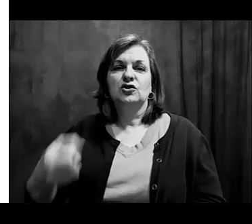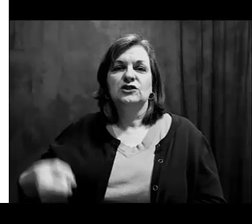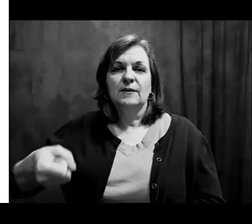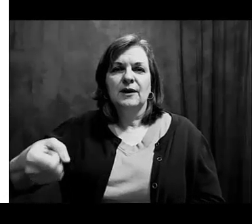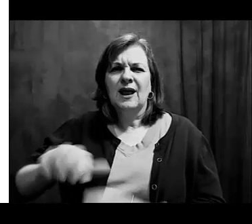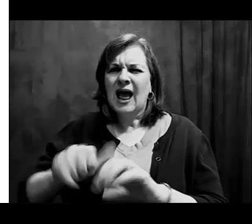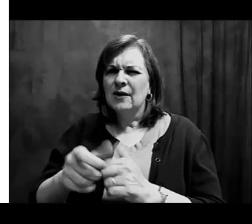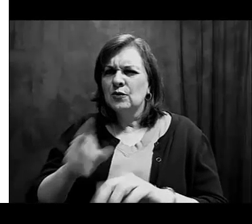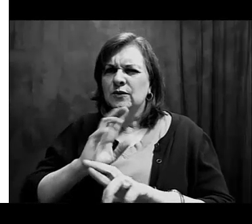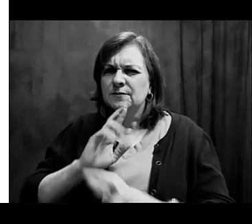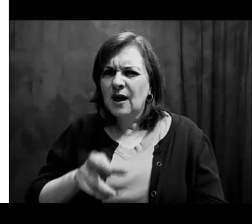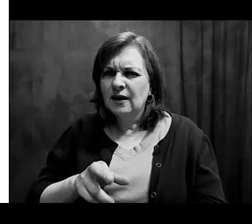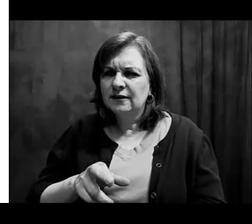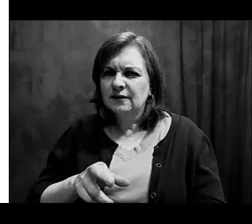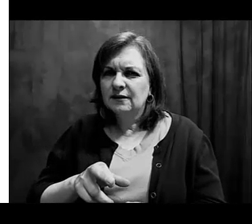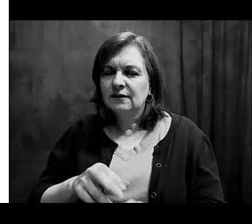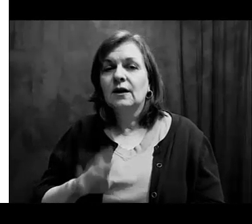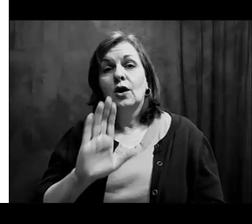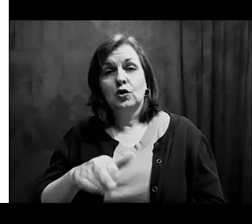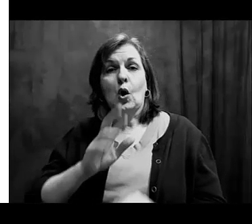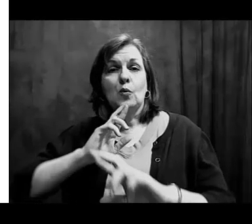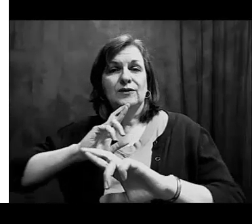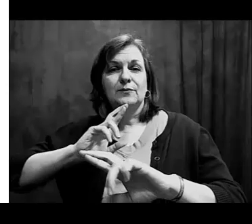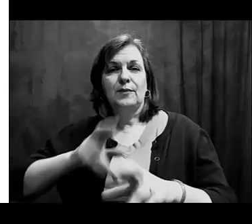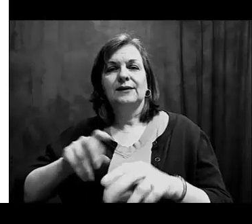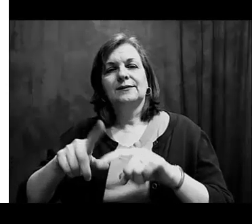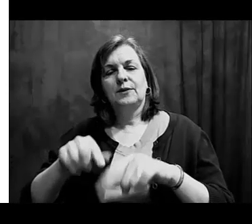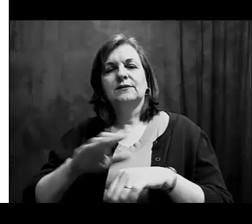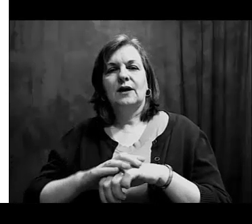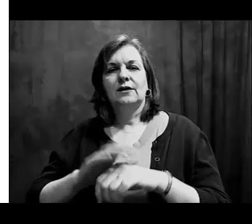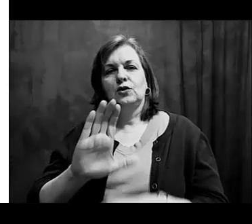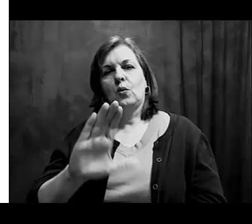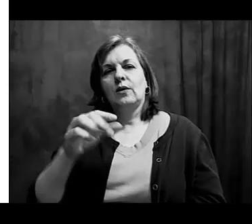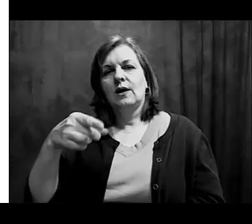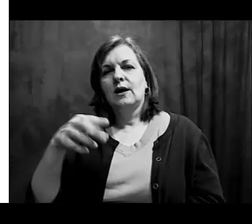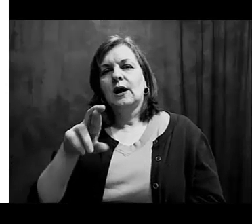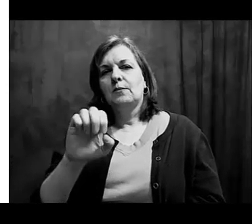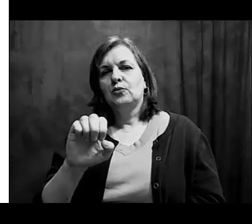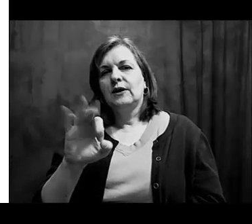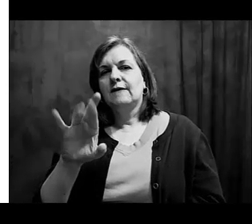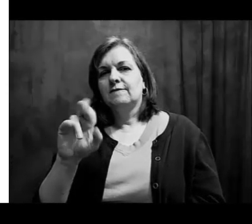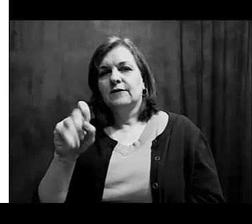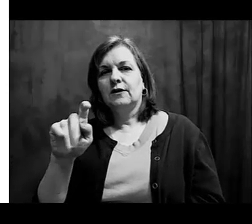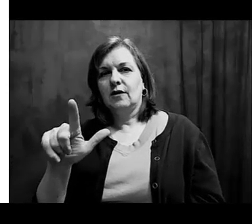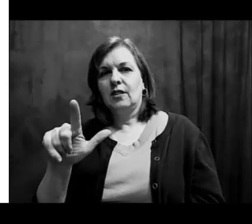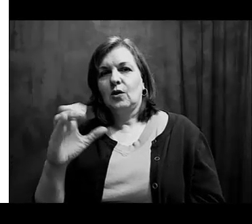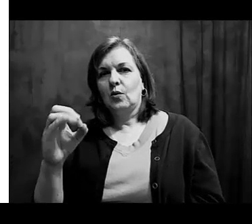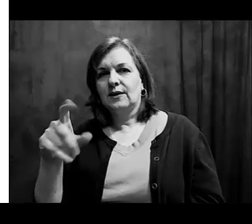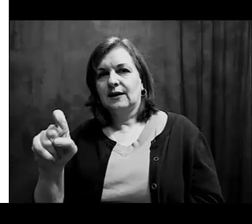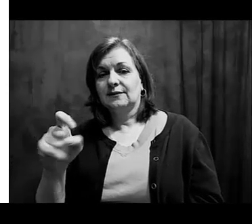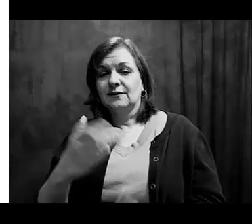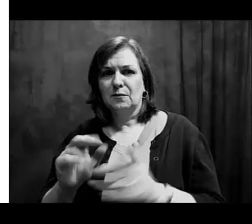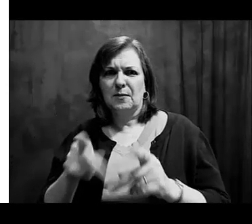the reason you respond the way you do is because of your prefrontal cortex!! some people get very mad some people don't care!